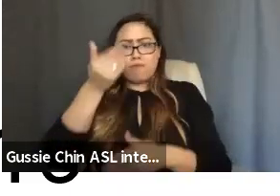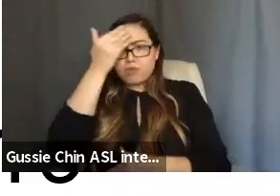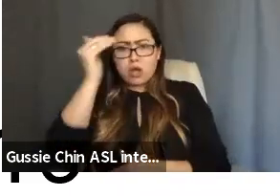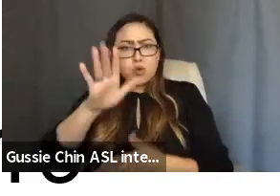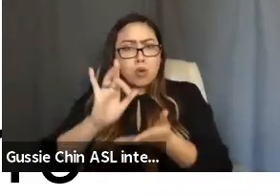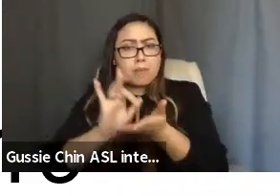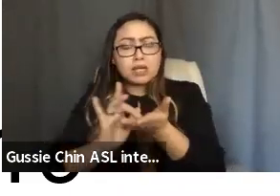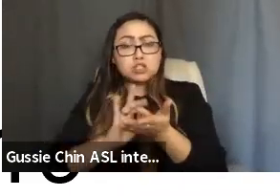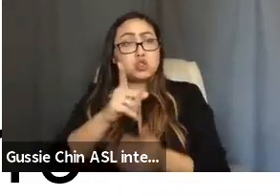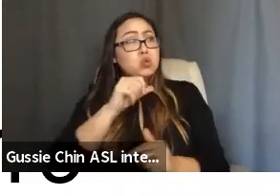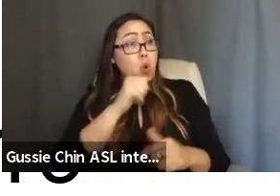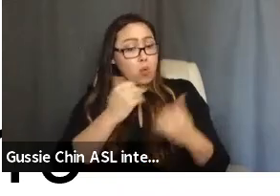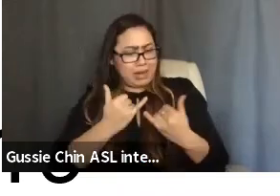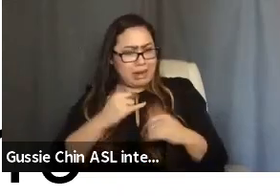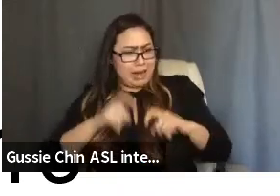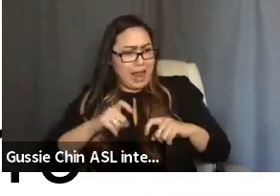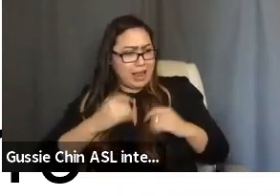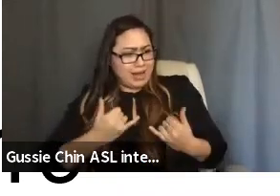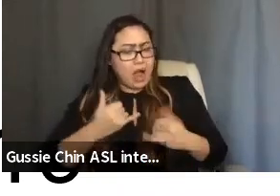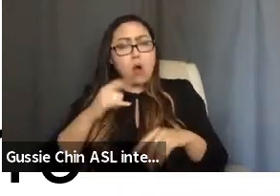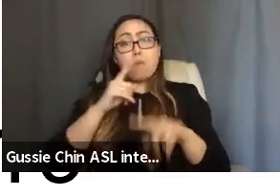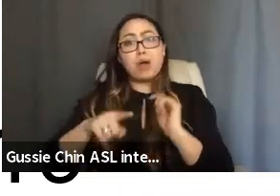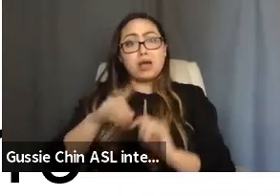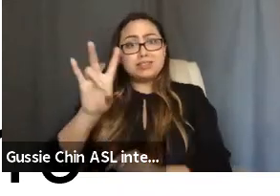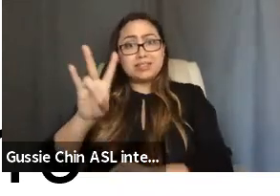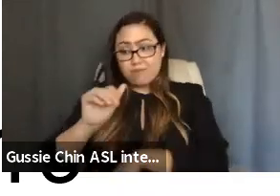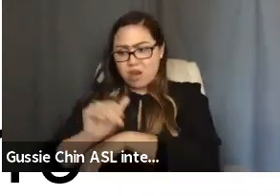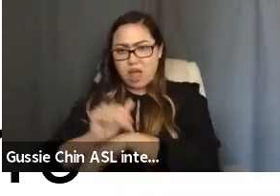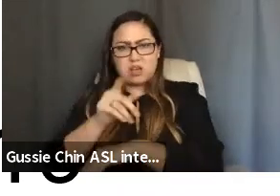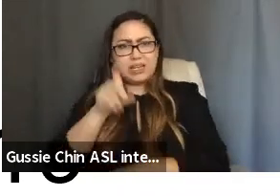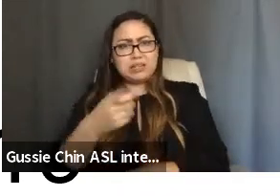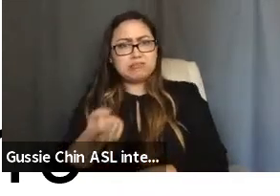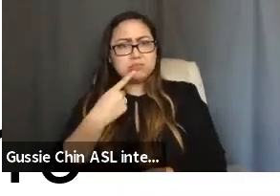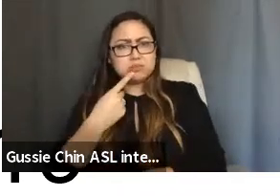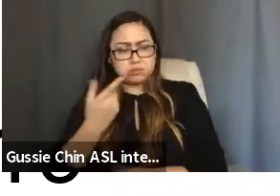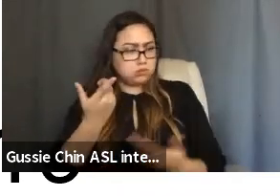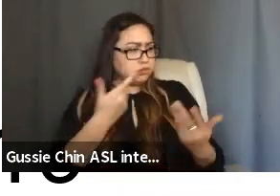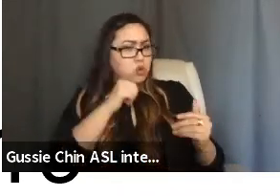right now, but you need it at 7:00 tonight and you don't have it with you. And so in there,